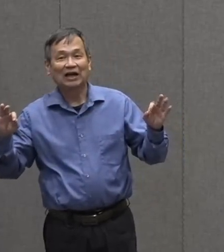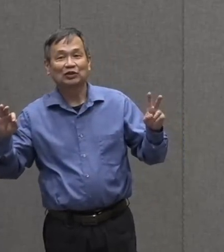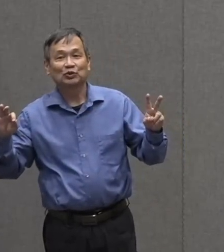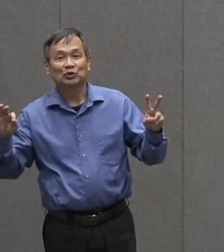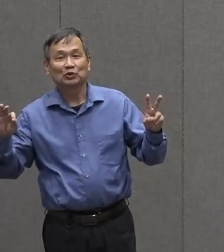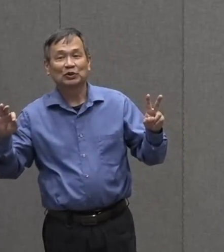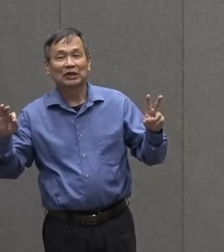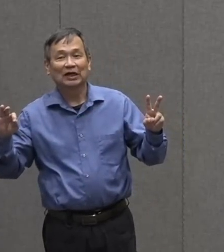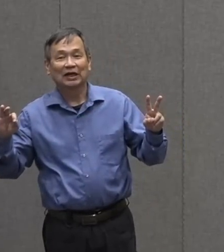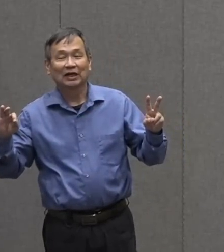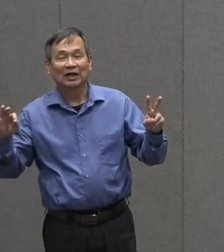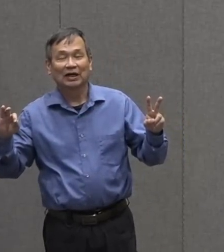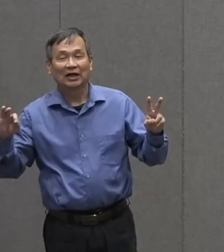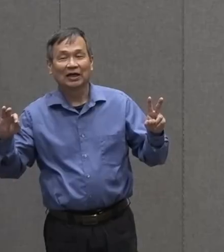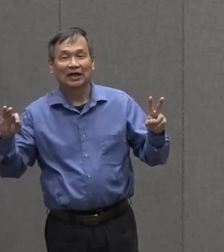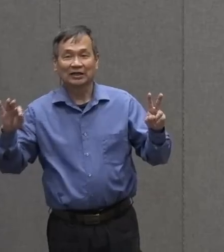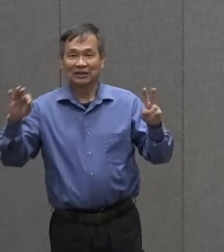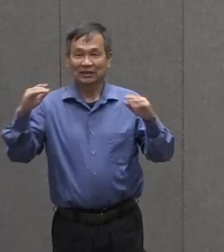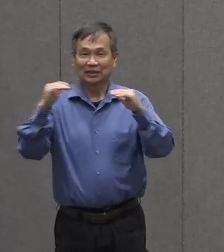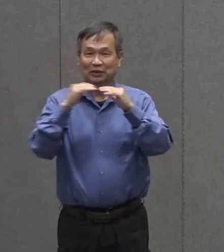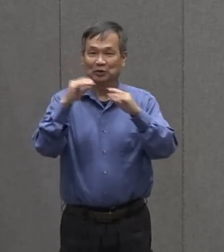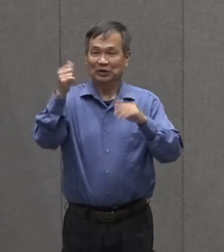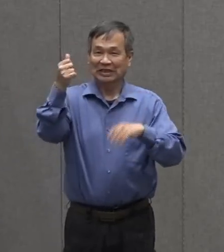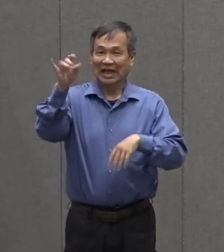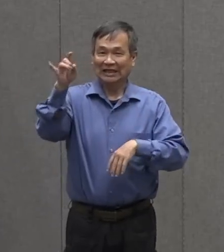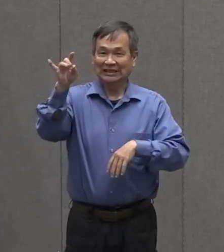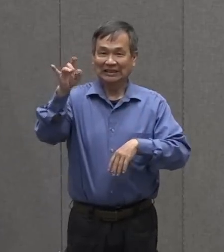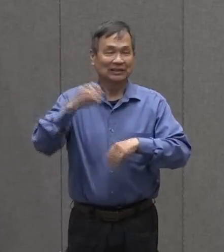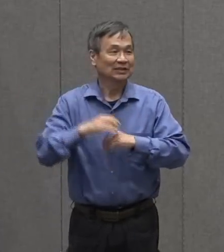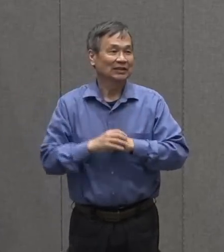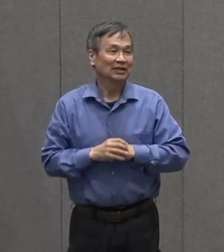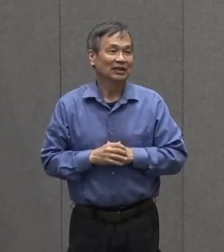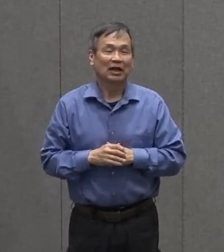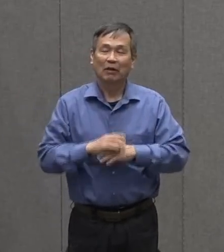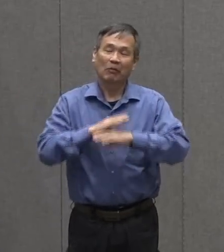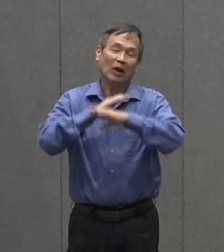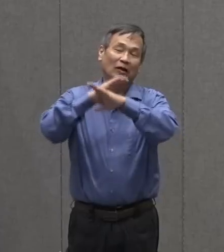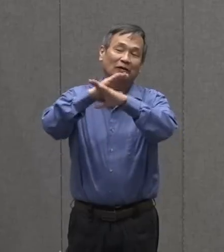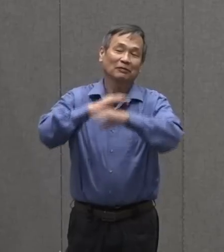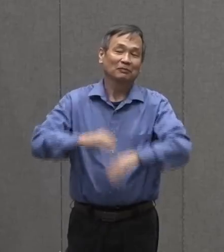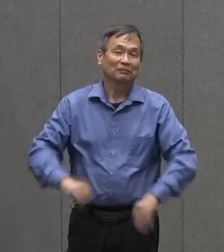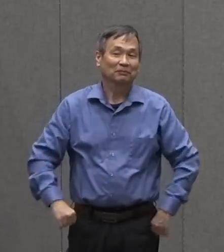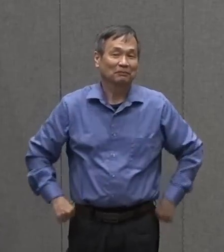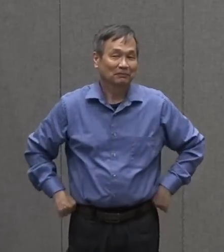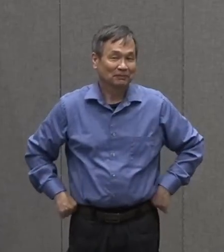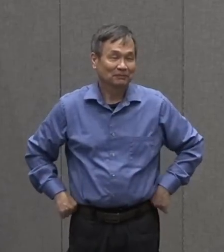and put two times nine and say eighteen. So I got... - Ohhhh! I stopped you.